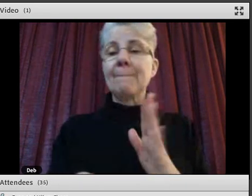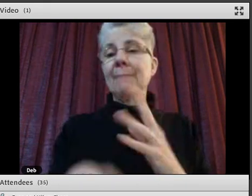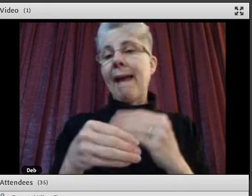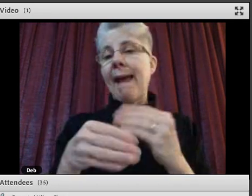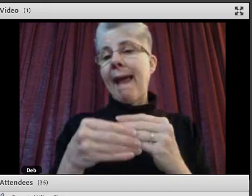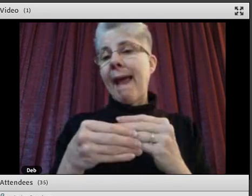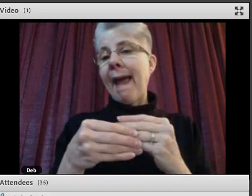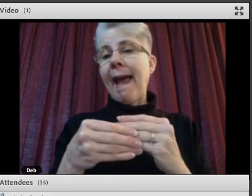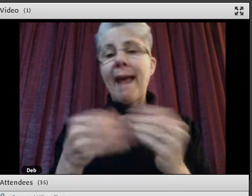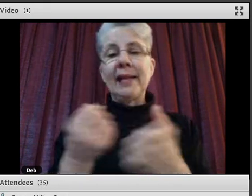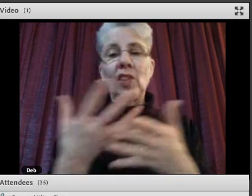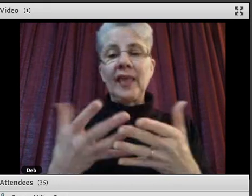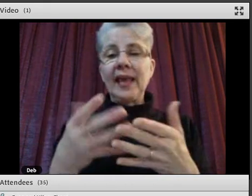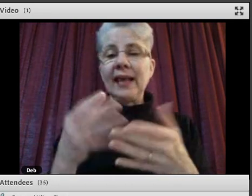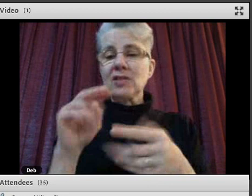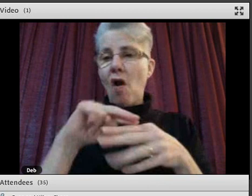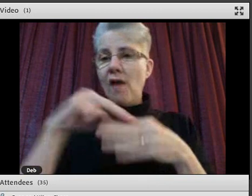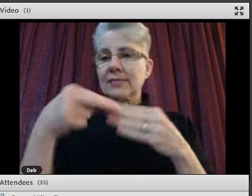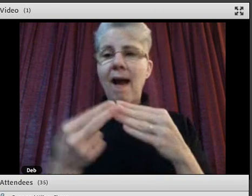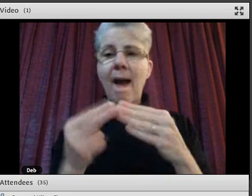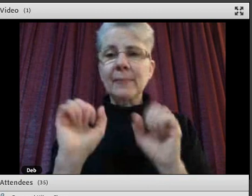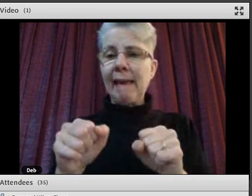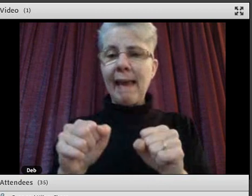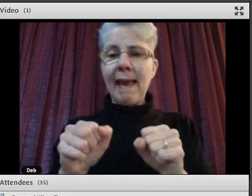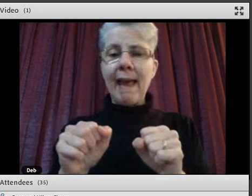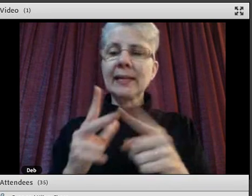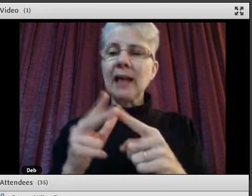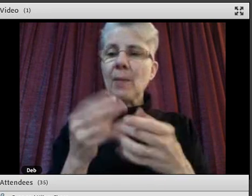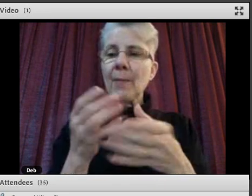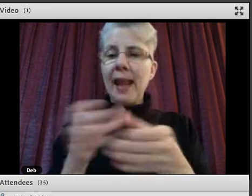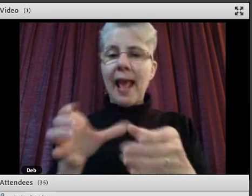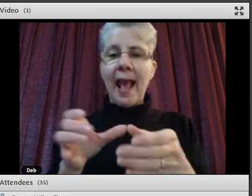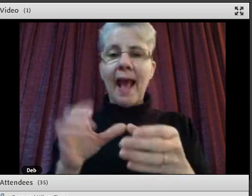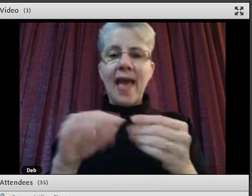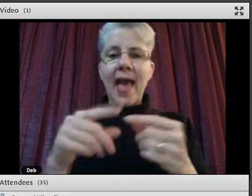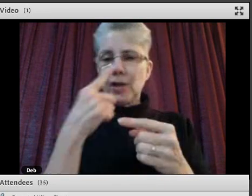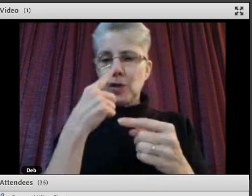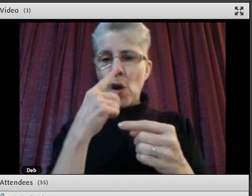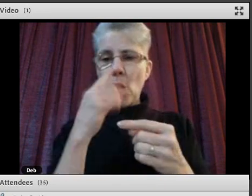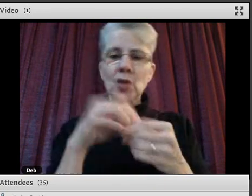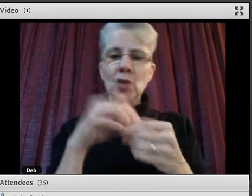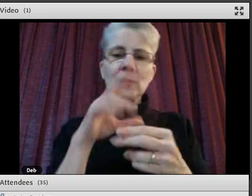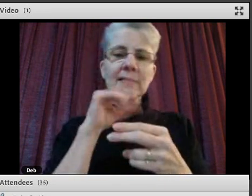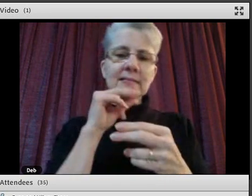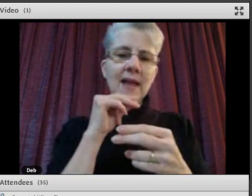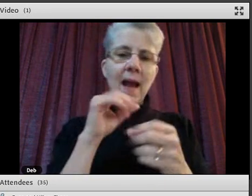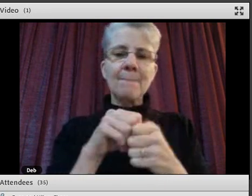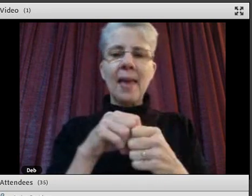You can add other little things here. You can cut them in half and add a nose on it. Someone has a cute little duck.